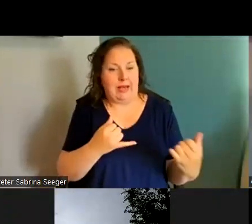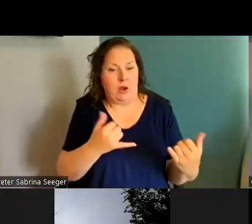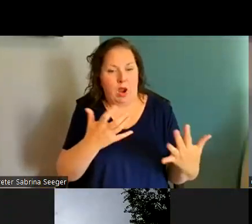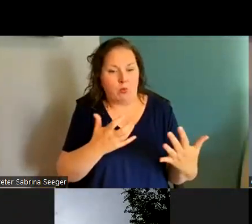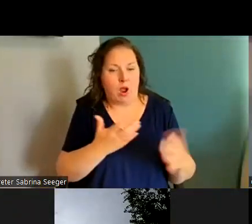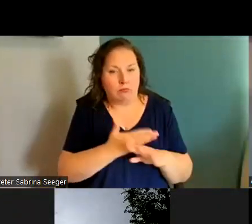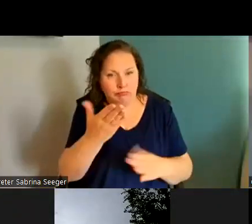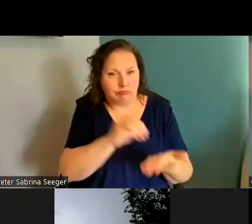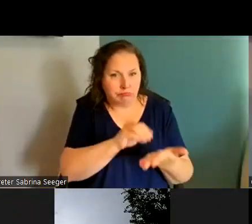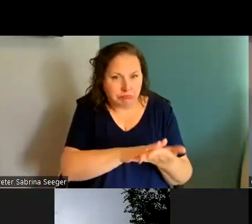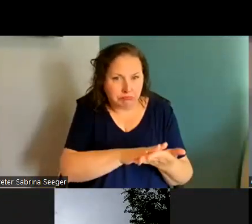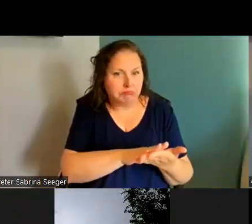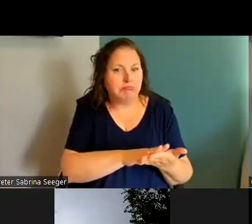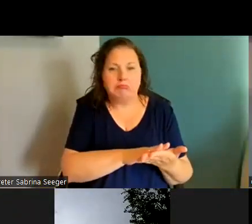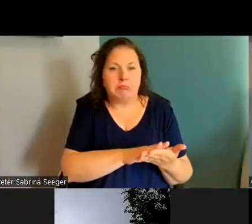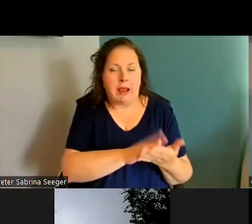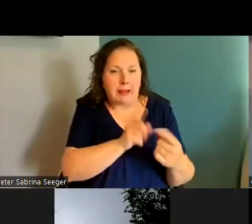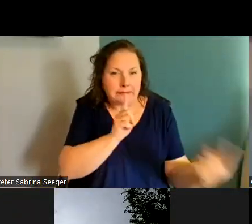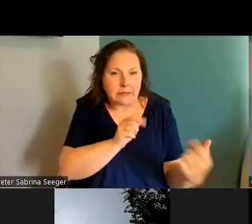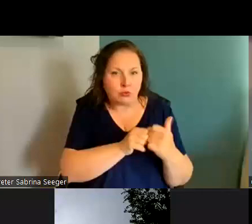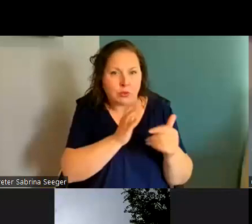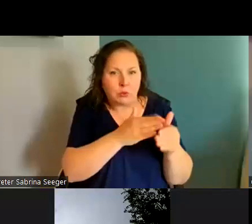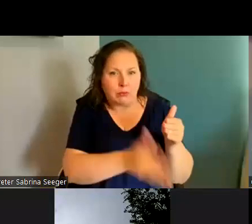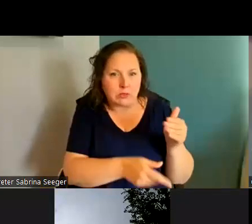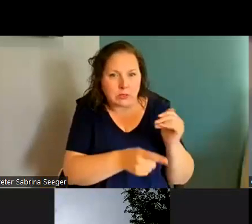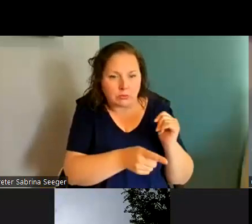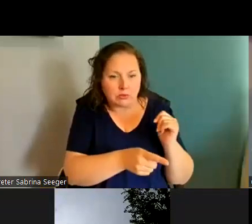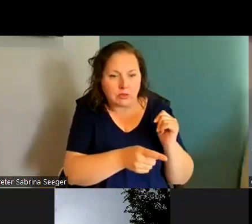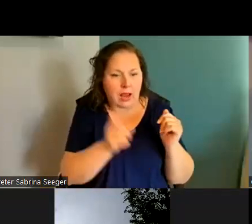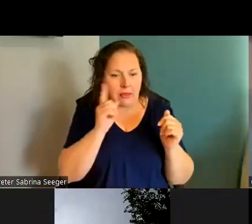in writing that I don't agree with the evaluation. I would believe that would be another path, yes?